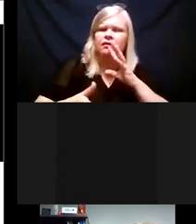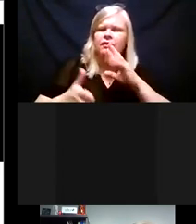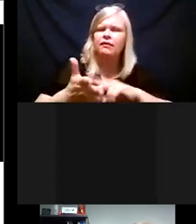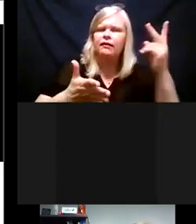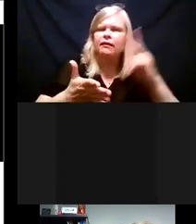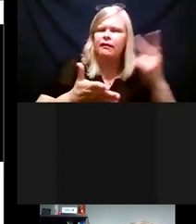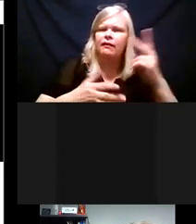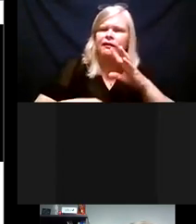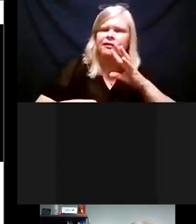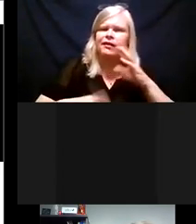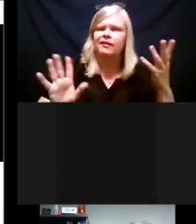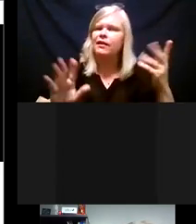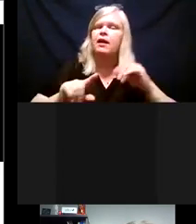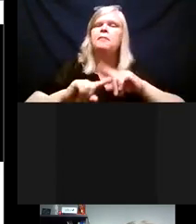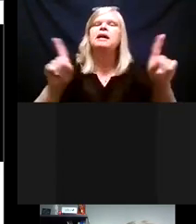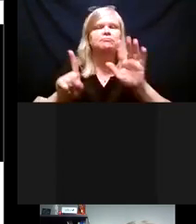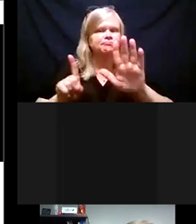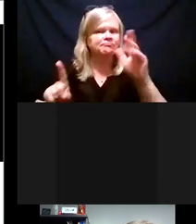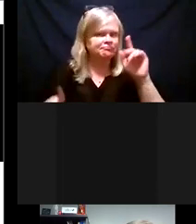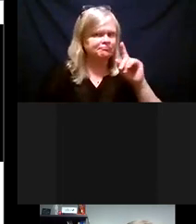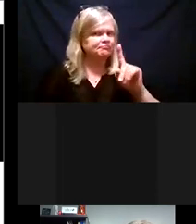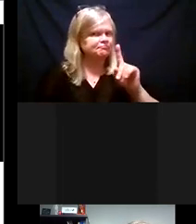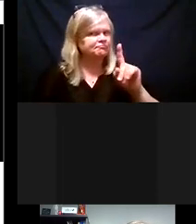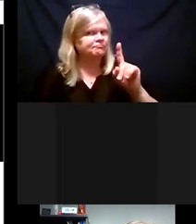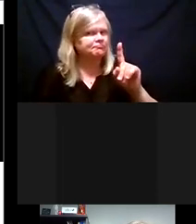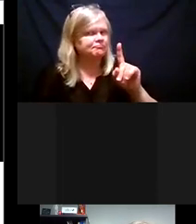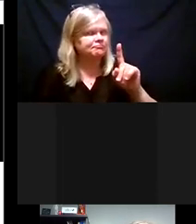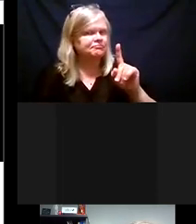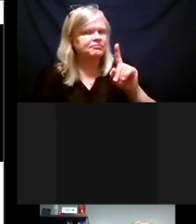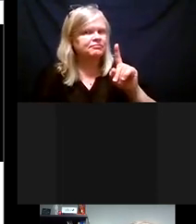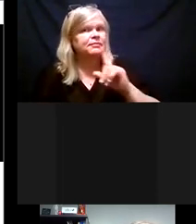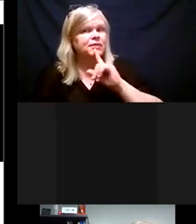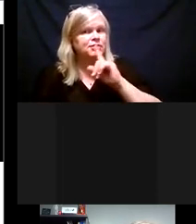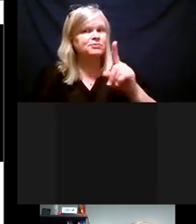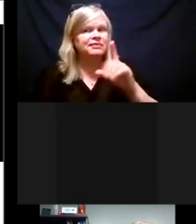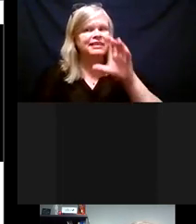VARIOUS WAYS. IT'S BECAUSE THE FACTS. THE CASE MATTER. THE AGE OF THE VICTIM AT THE